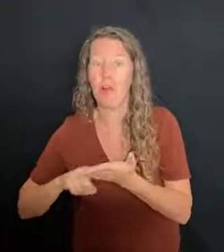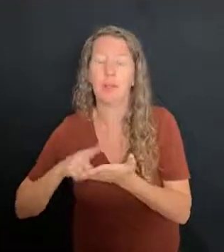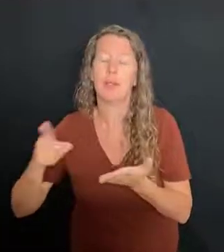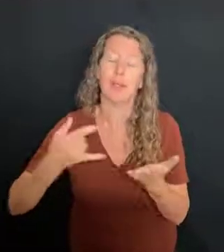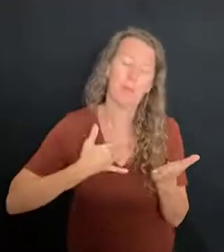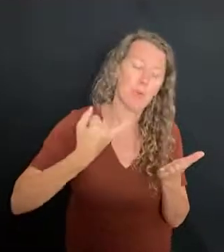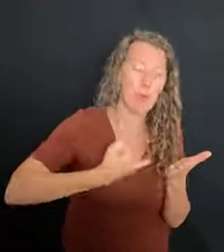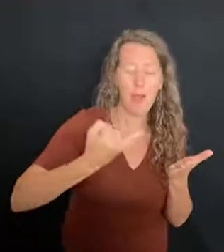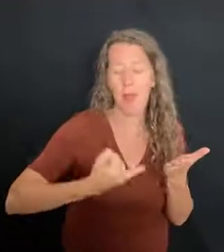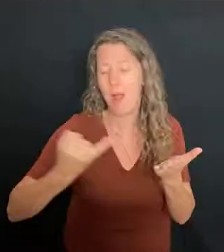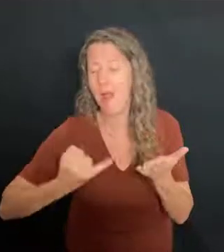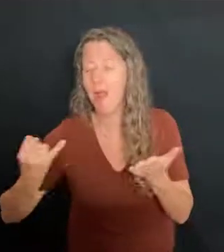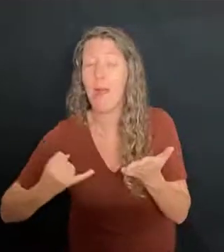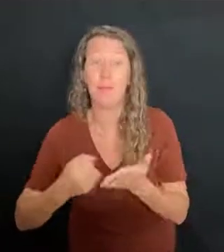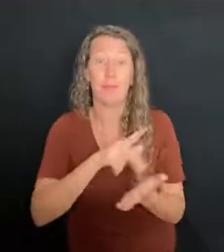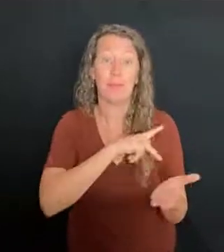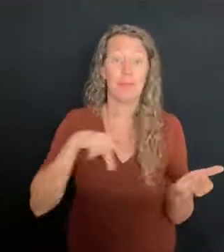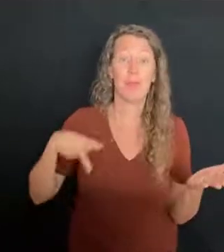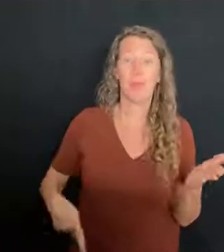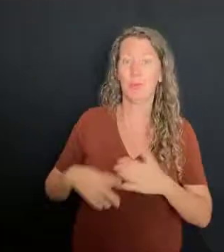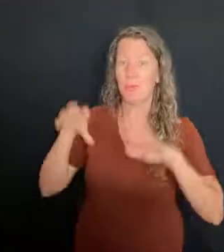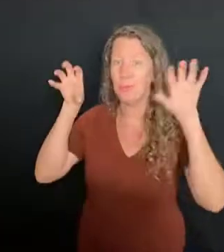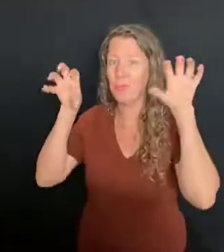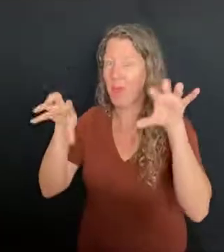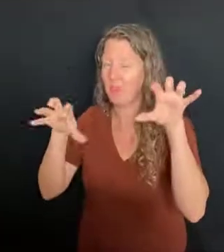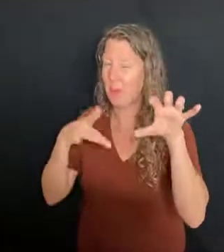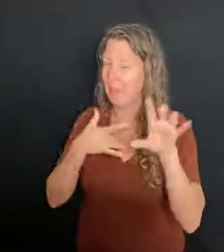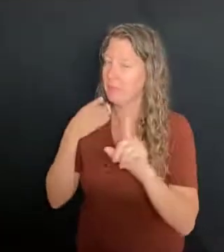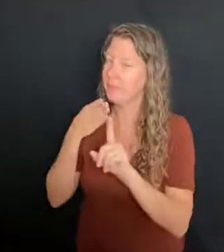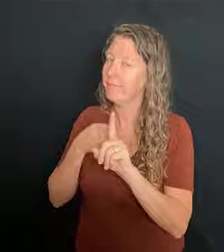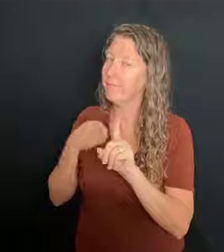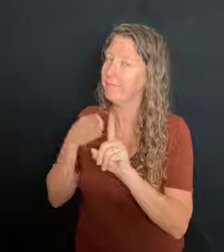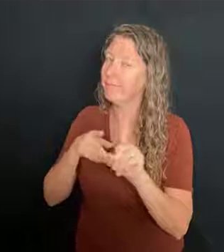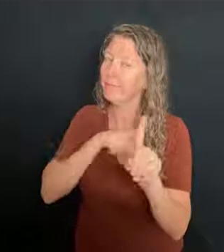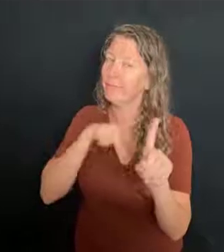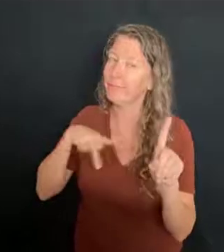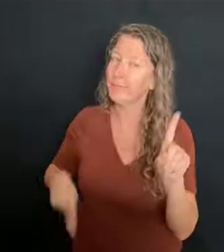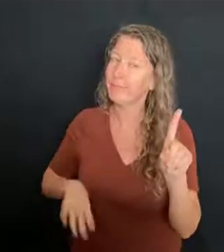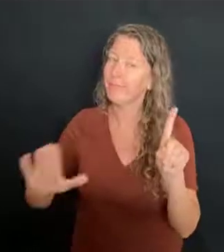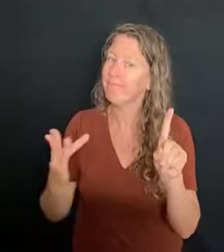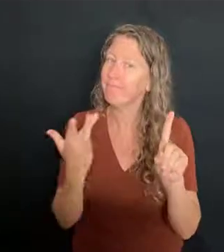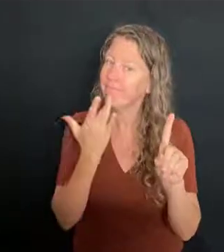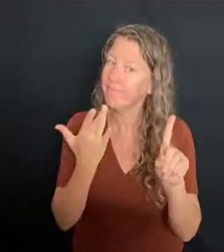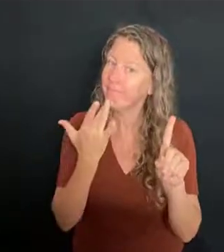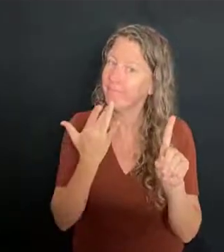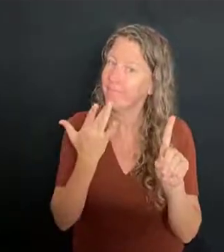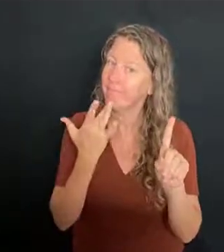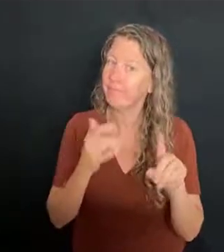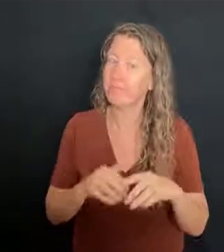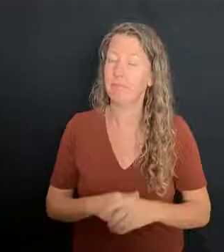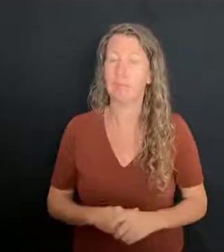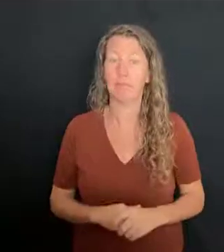She would draw everything from princesses to monsters but she especially loved drawing princesses.